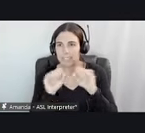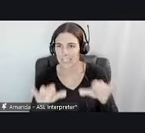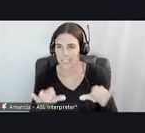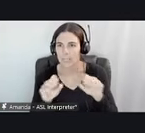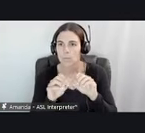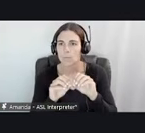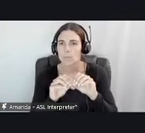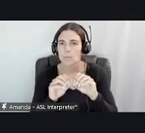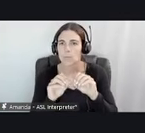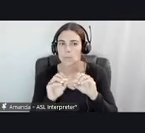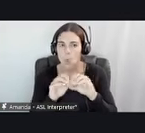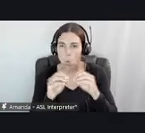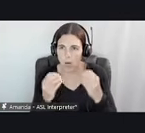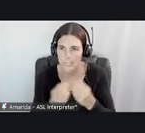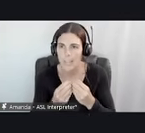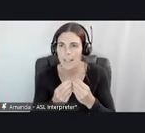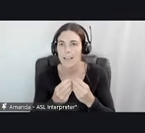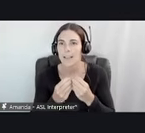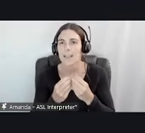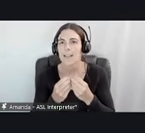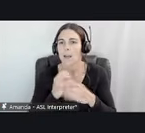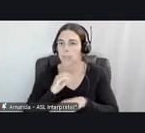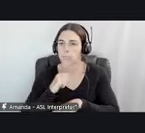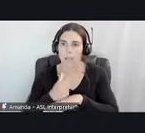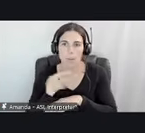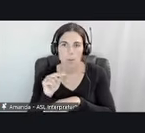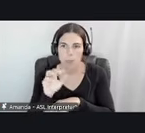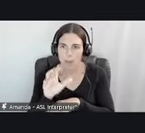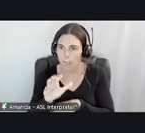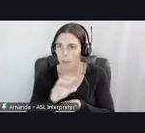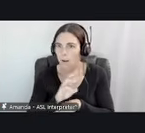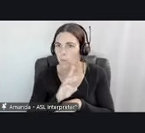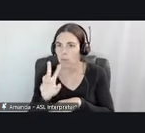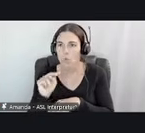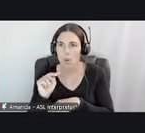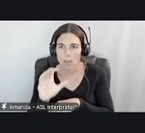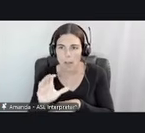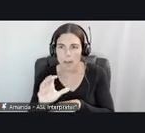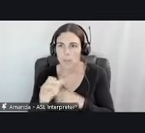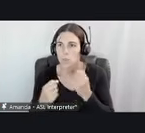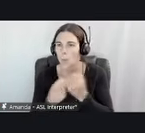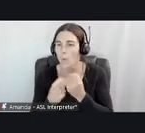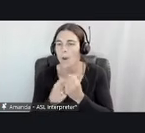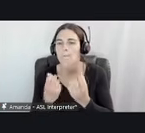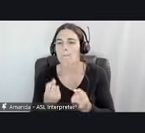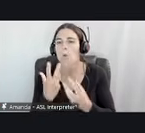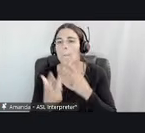have lived in western North Carolina and supported western North Carolina for decades. Um and so I